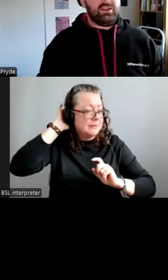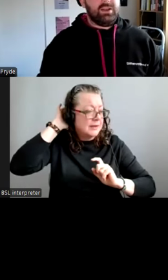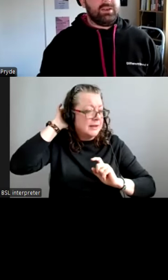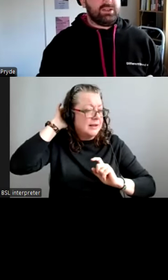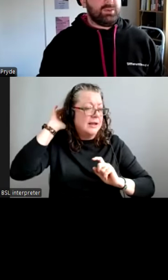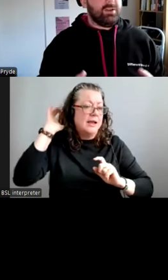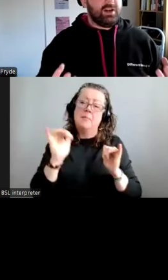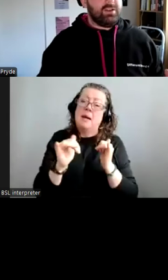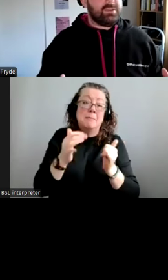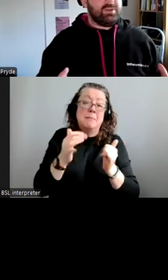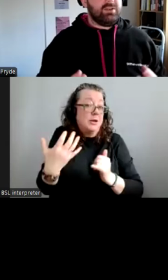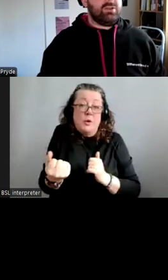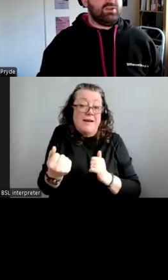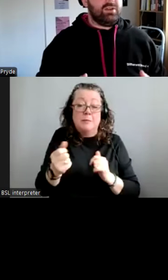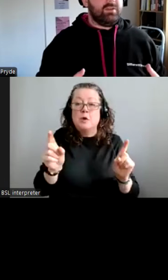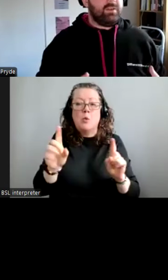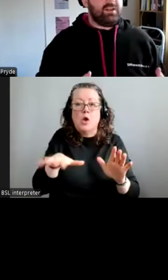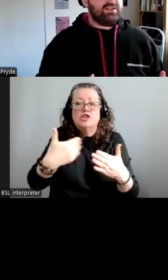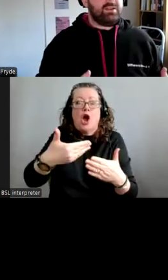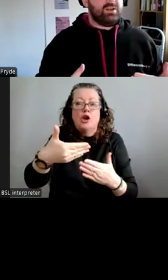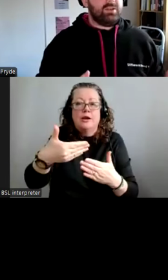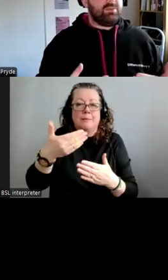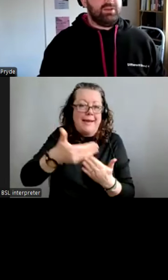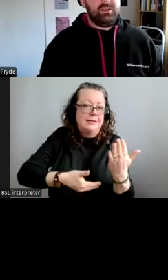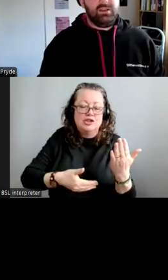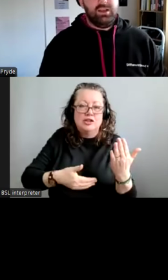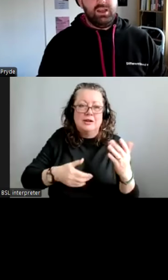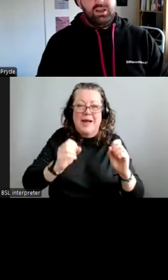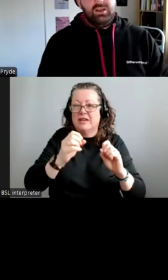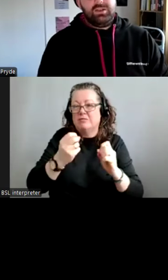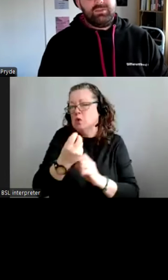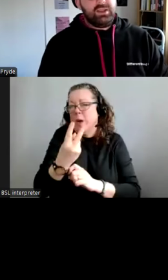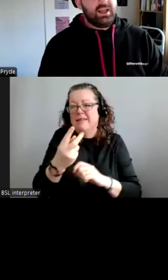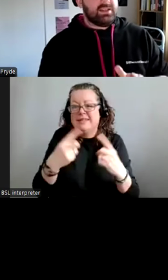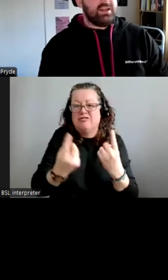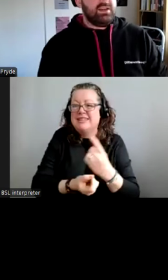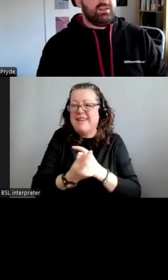and there's 12 cards that's being shown of events which are upcoming. To someone that has sight,